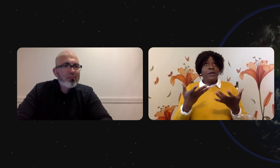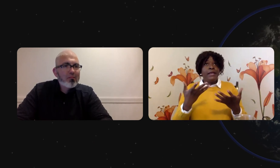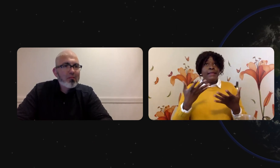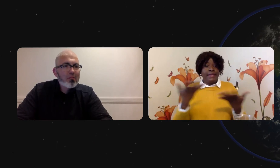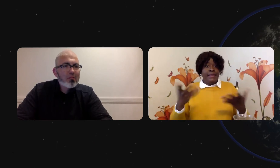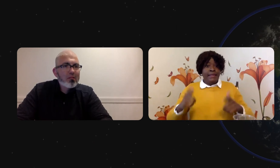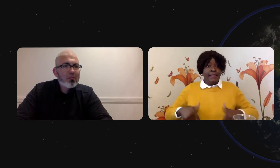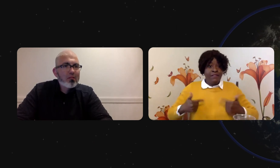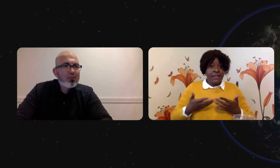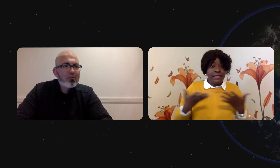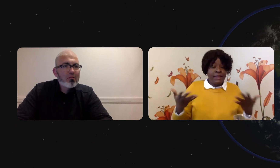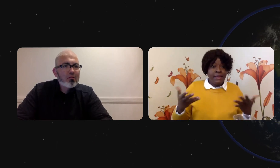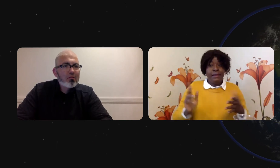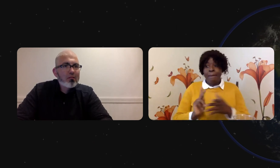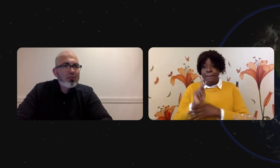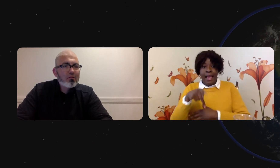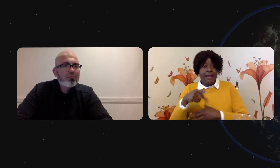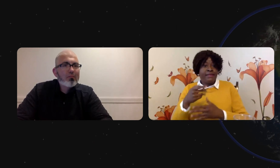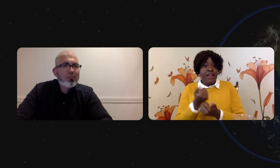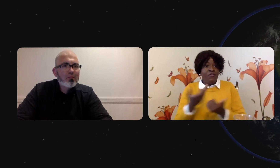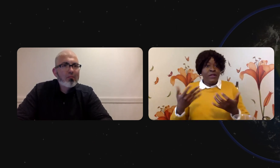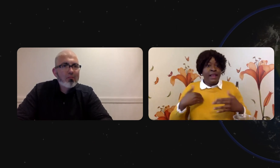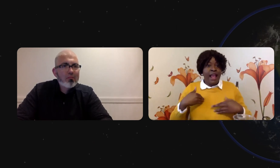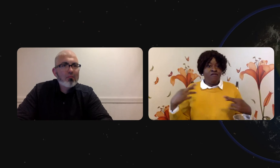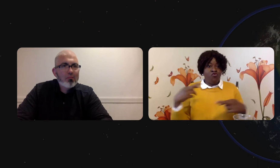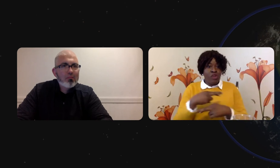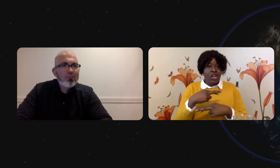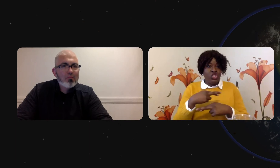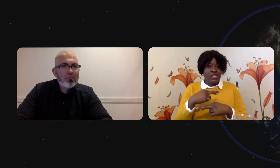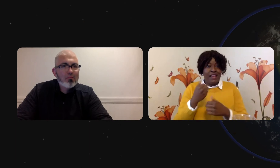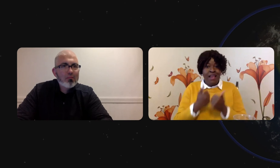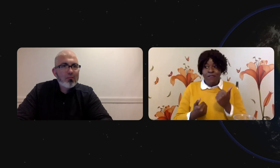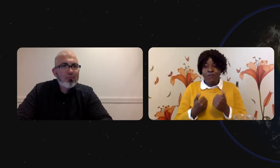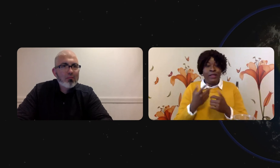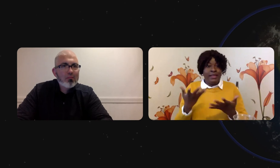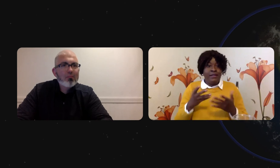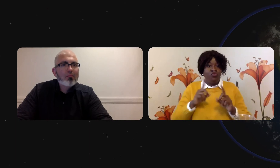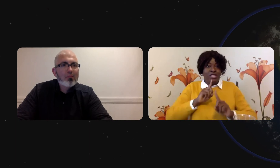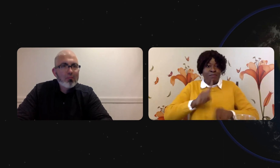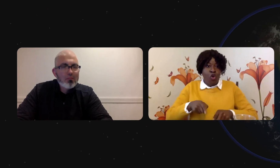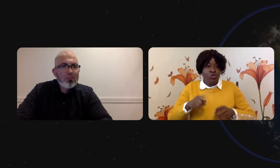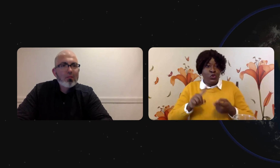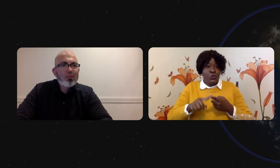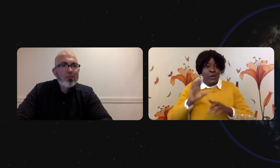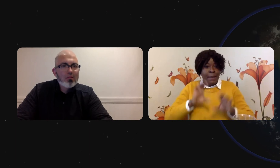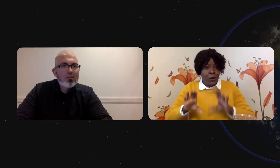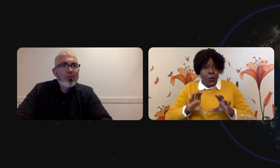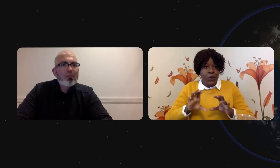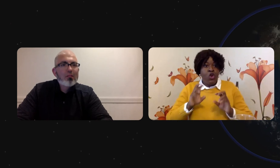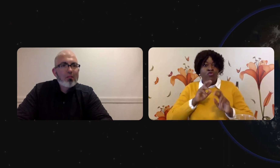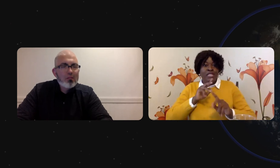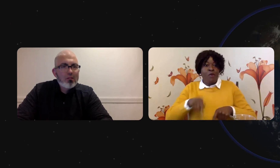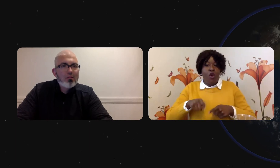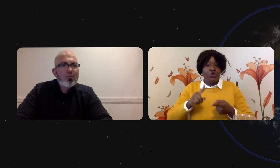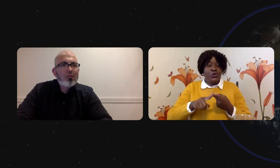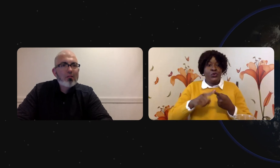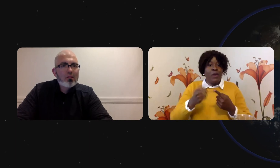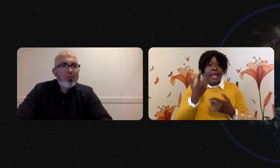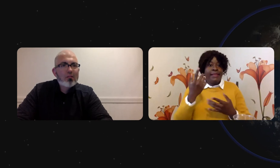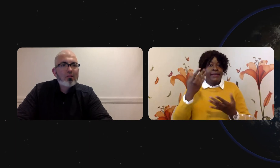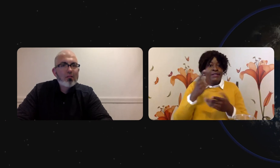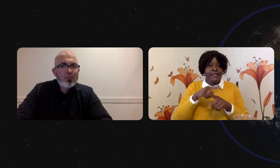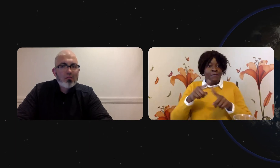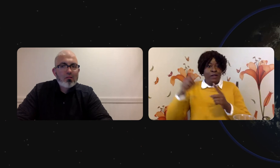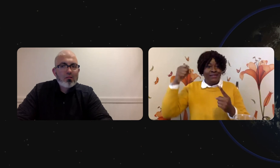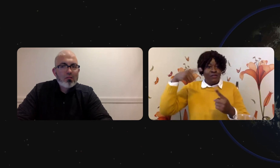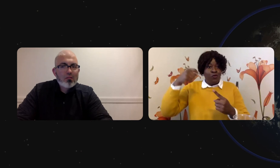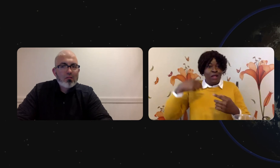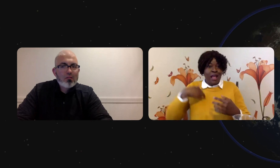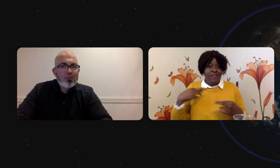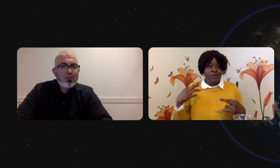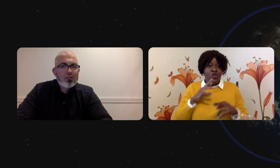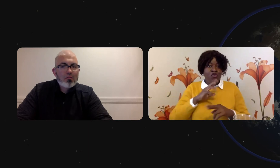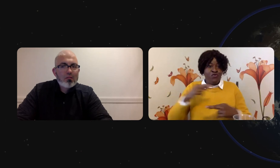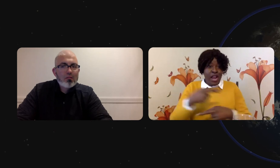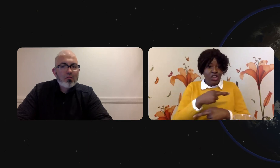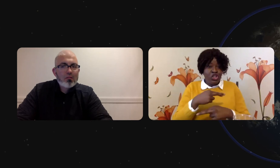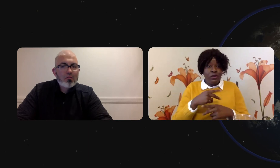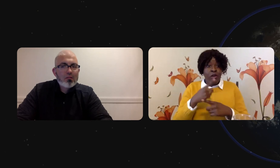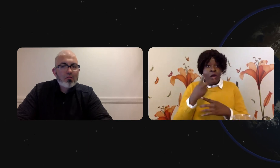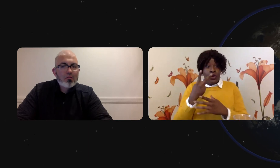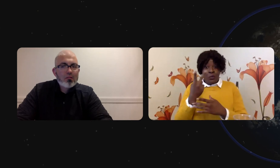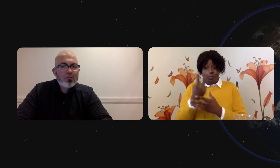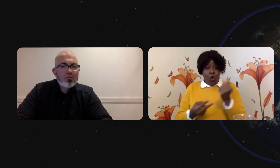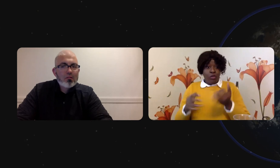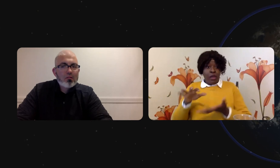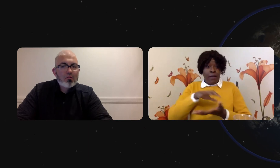Every plant and chemical has a response to other chemicals, to a stimulus,